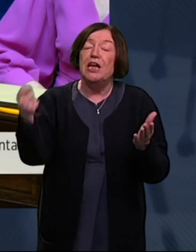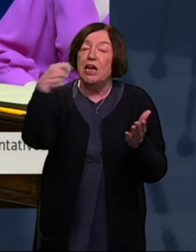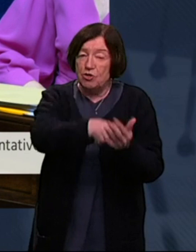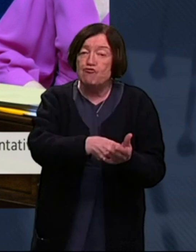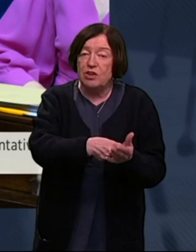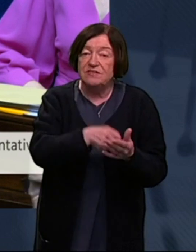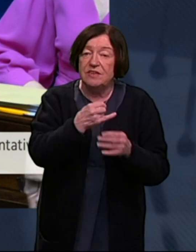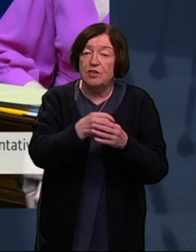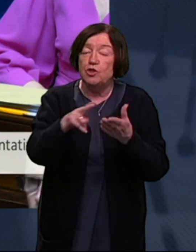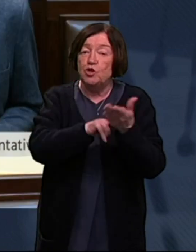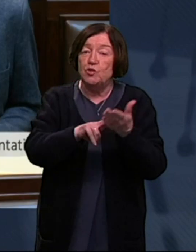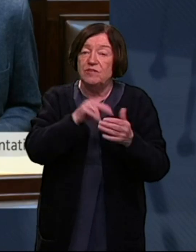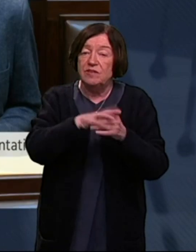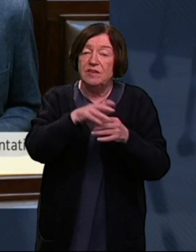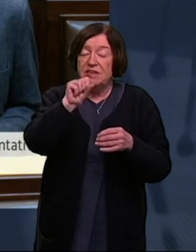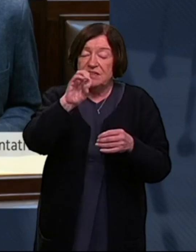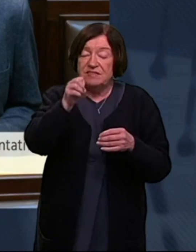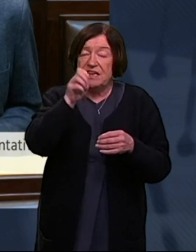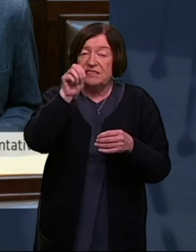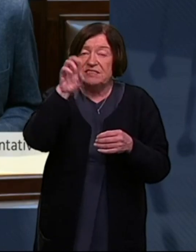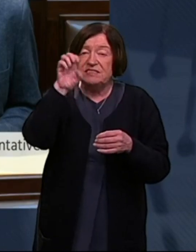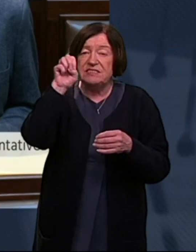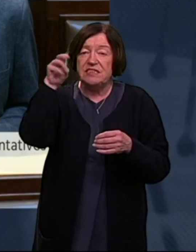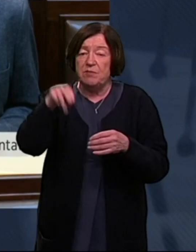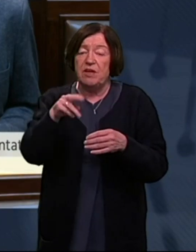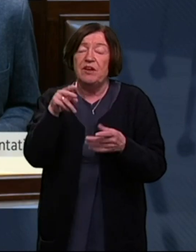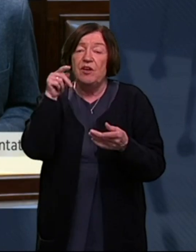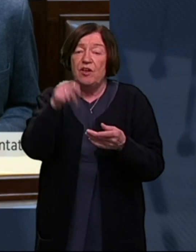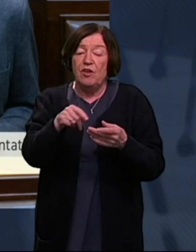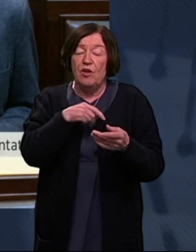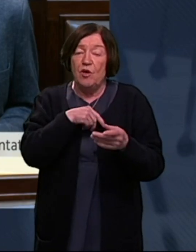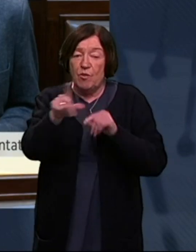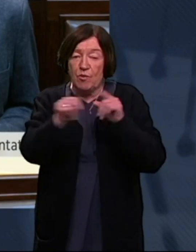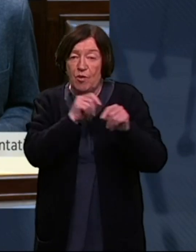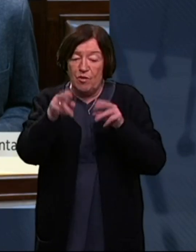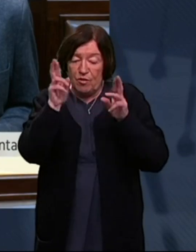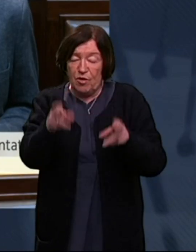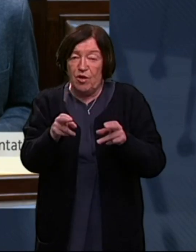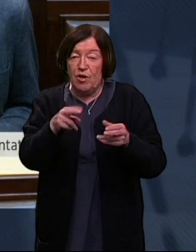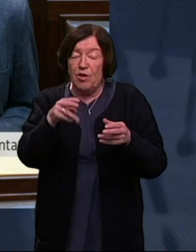in the use of sexed semen, which allows dairy farmers to select appropriate breeding strategies